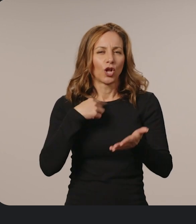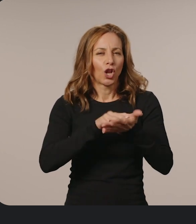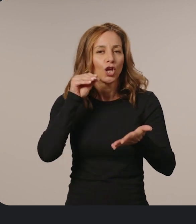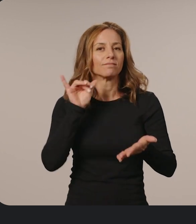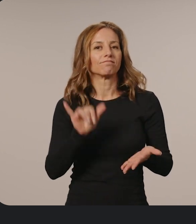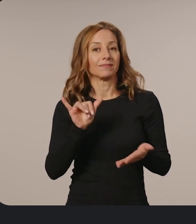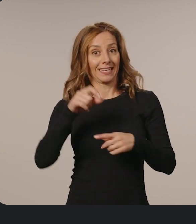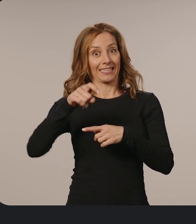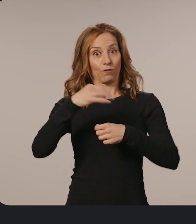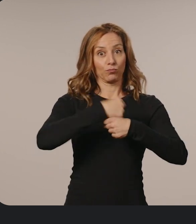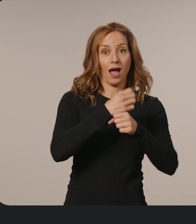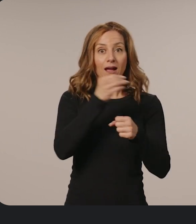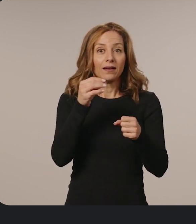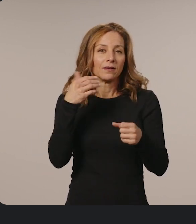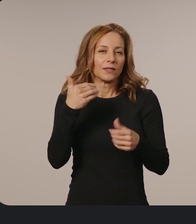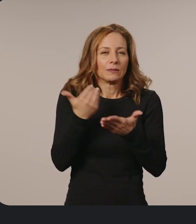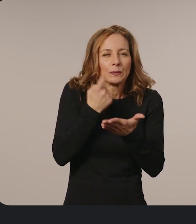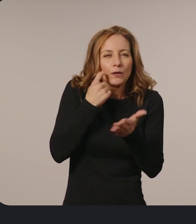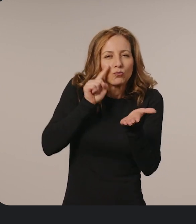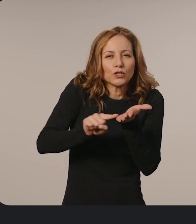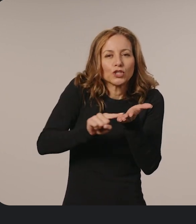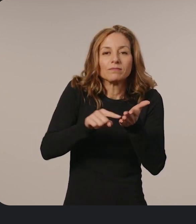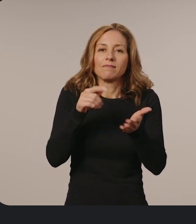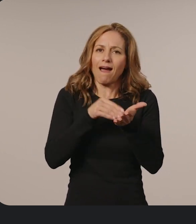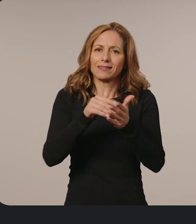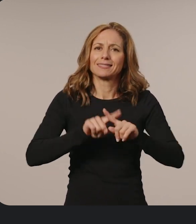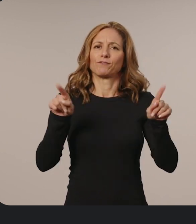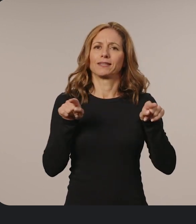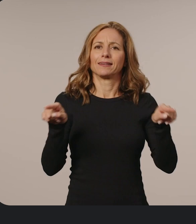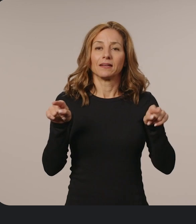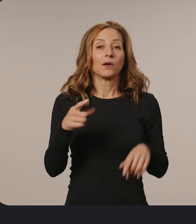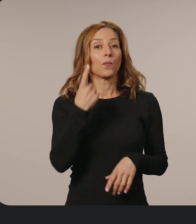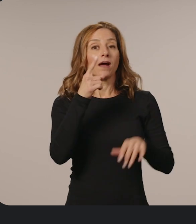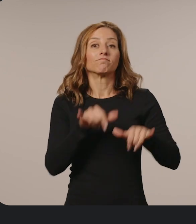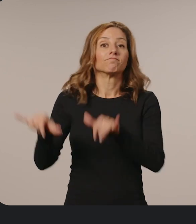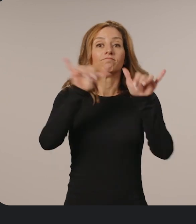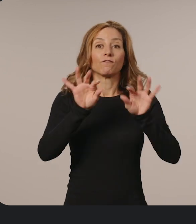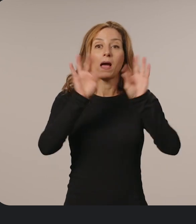We have learned that needs of production and cutting edge research are often different, that a single, universal